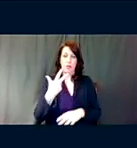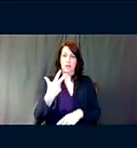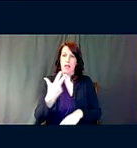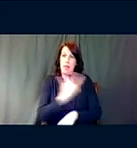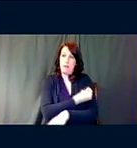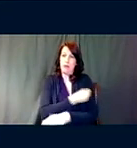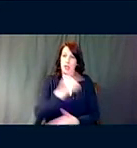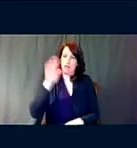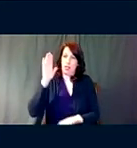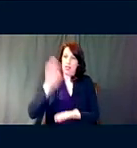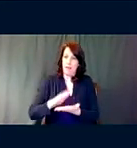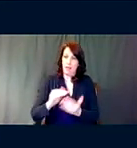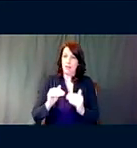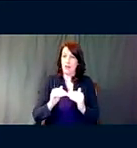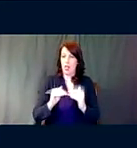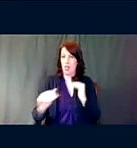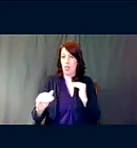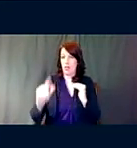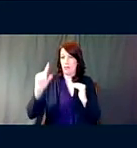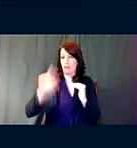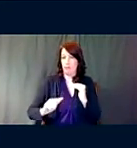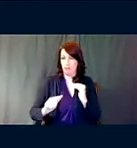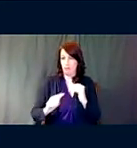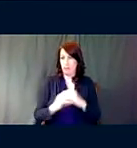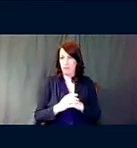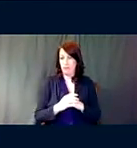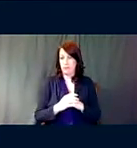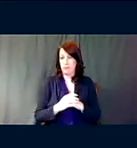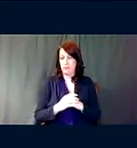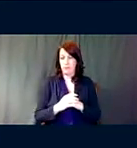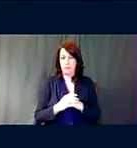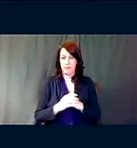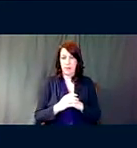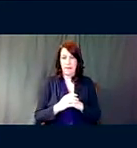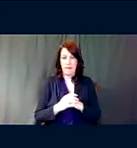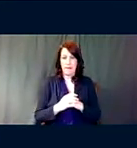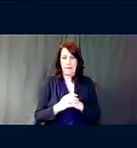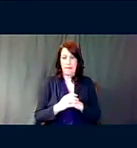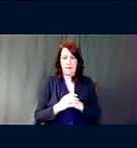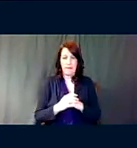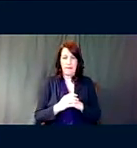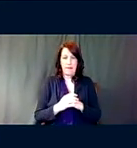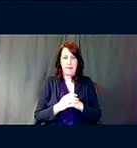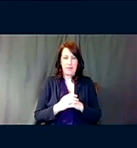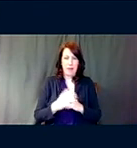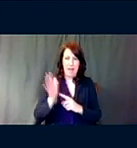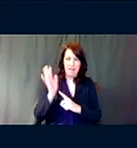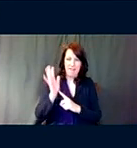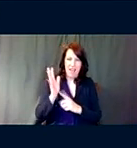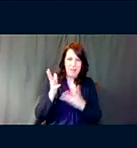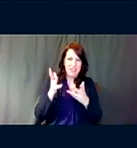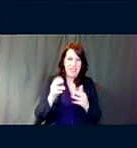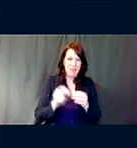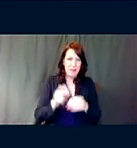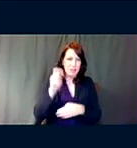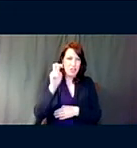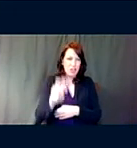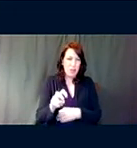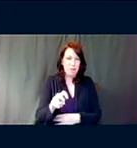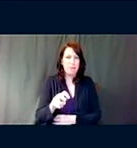IMMUNIZATION LEVELS ARE VERY LOW TO START WITH. LET ME GO TO SLIDES AHEAD, I HAVE FIVE MINUTES LEFT, AND I